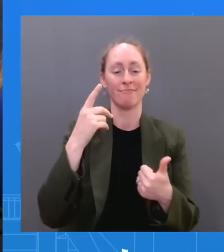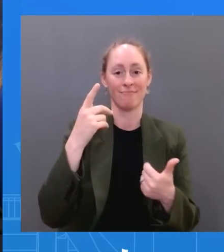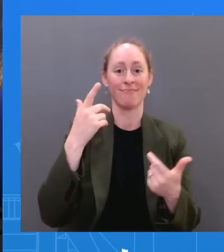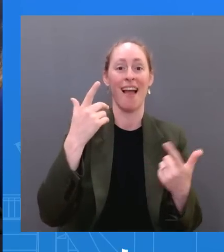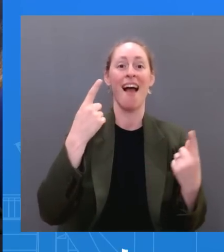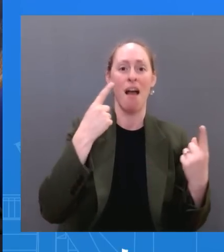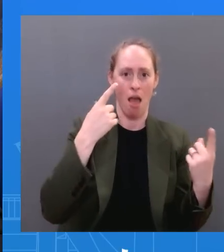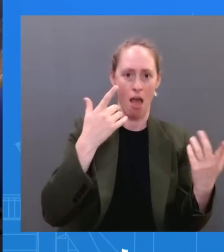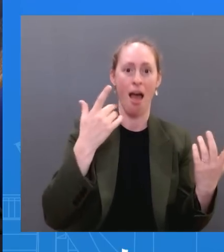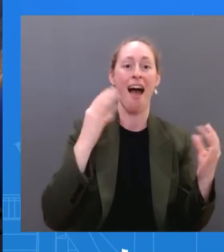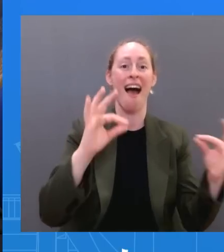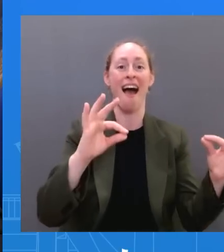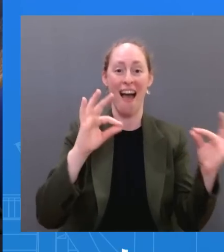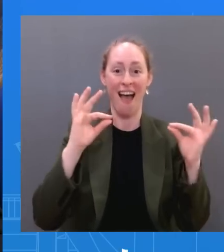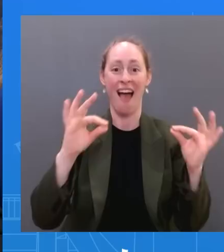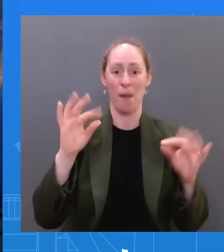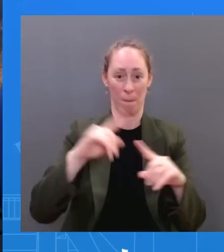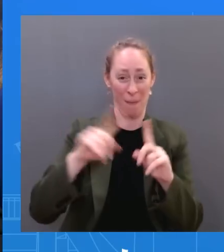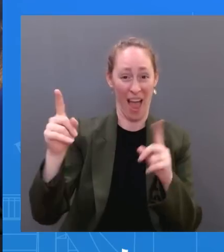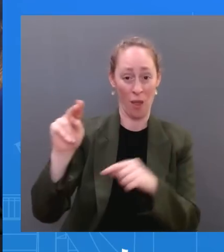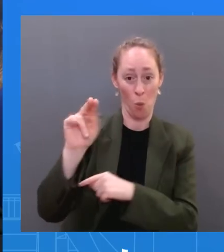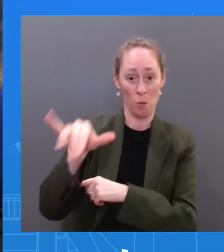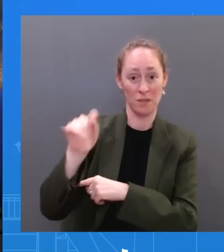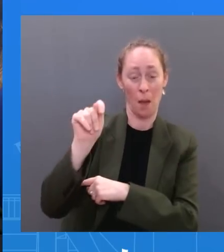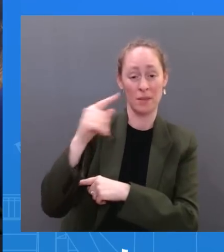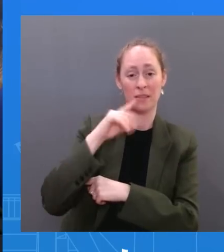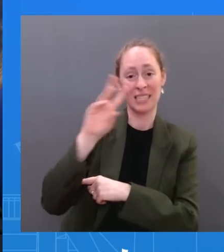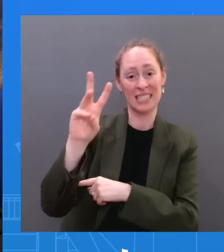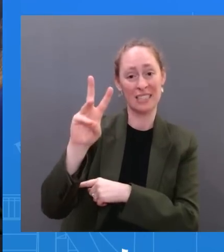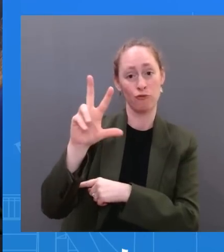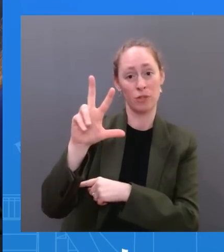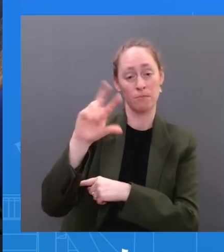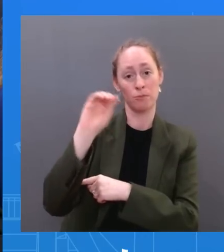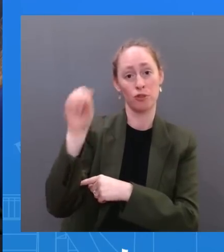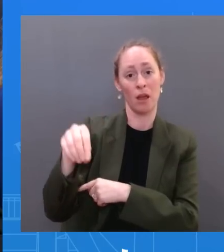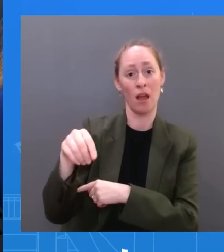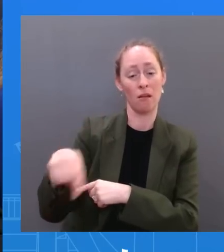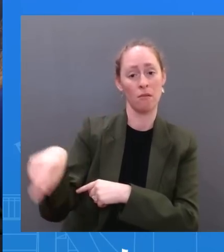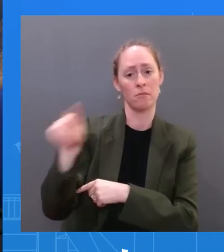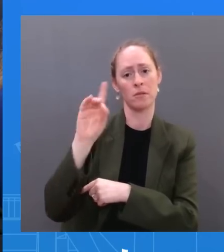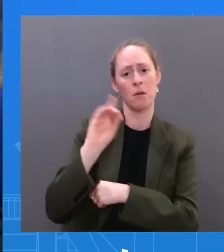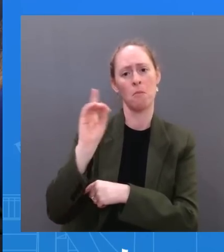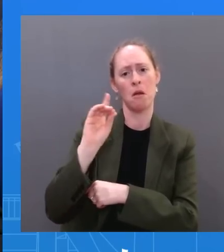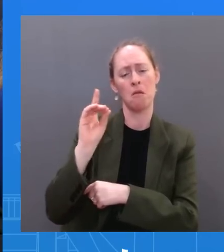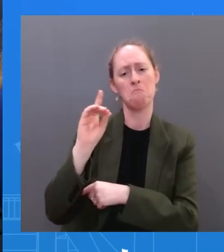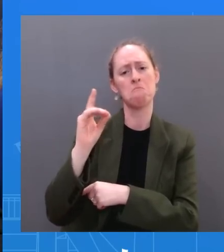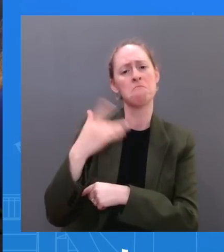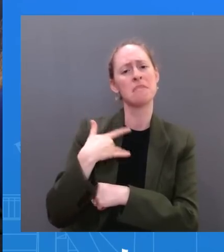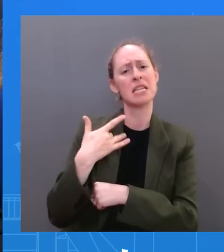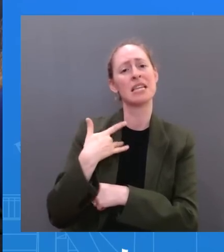believe the country is headed in the wrong direction. How -- how do you explain that? Ms. Jean-Pierre: Well, we understand